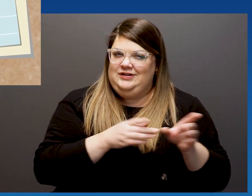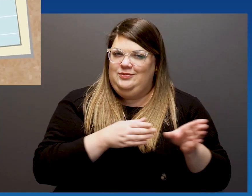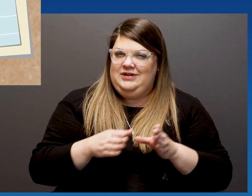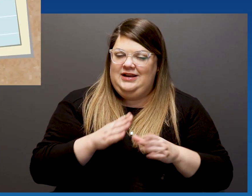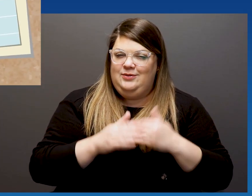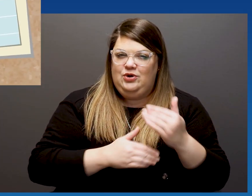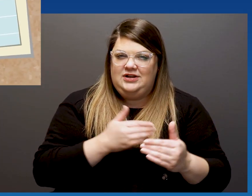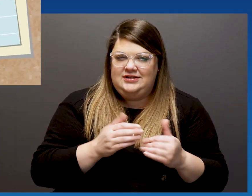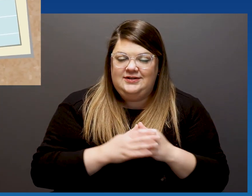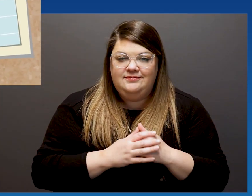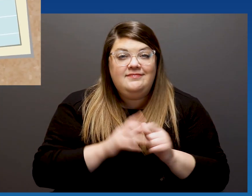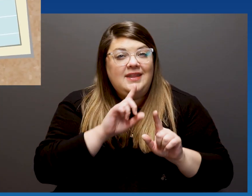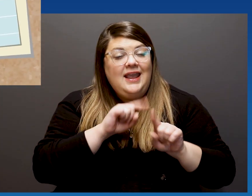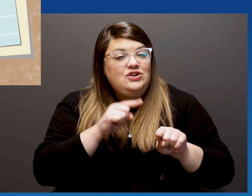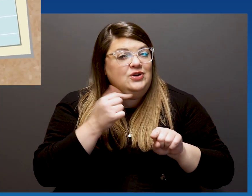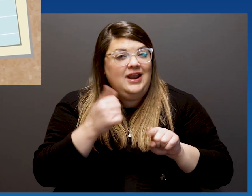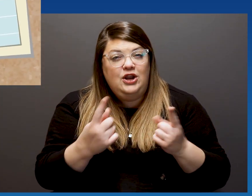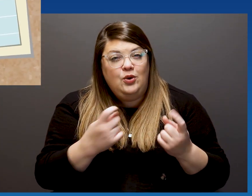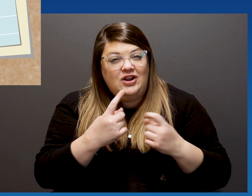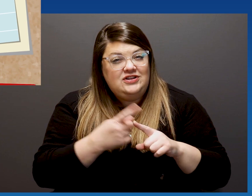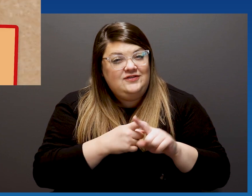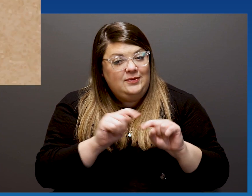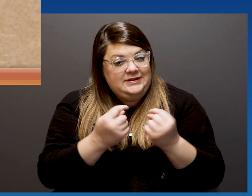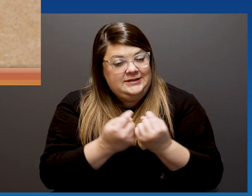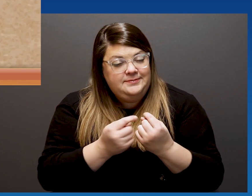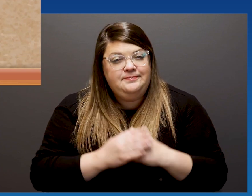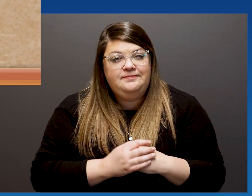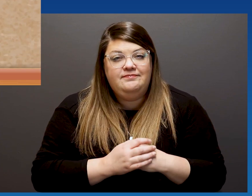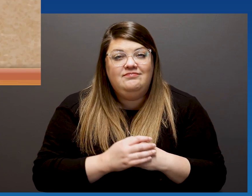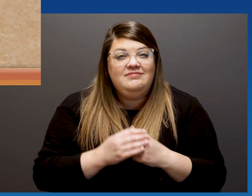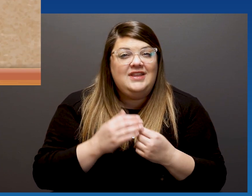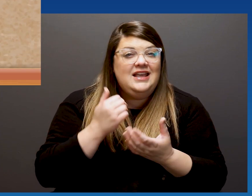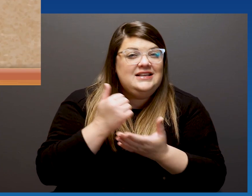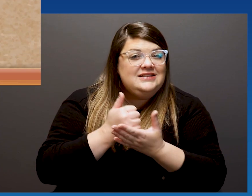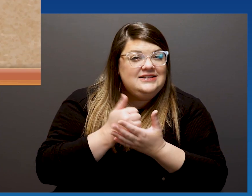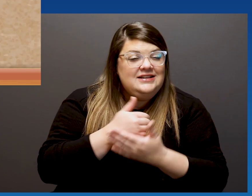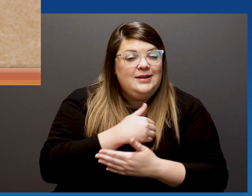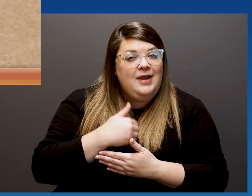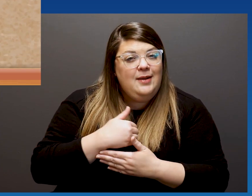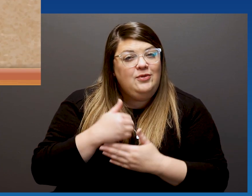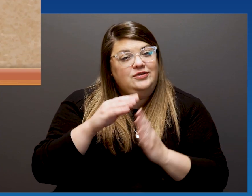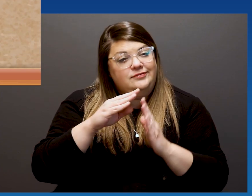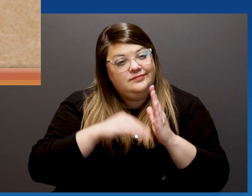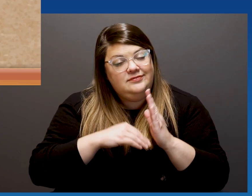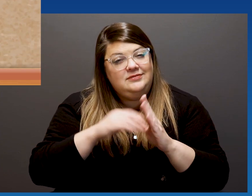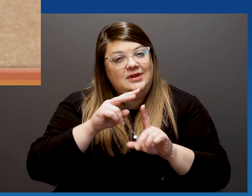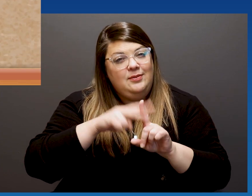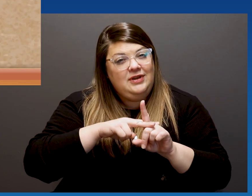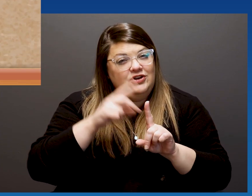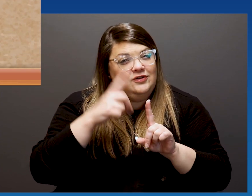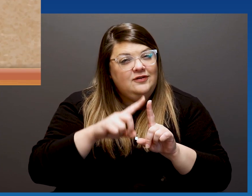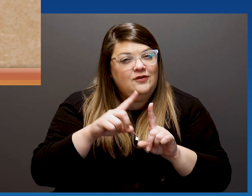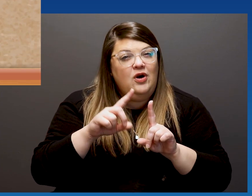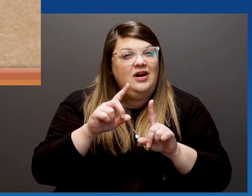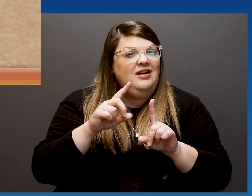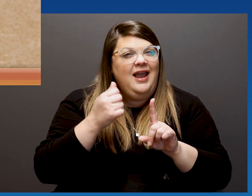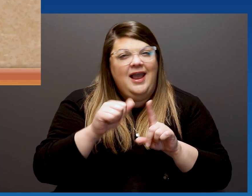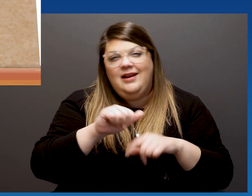answering questions asked by the team, assisting the member in applying for other programs such as ALTCS or SNAP,